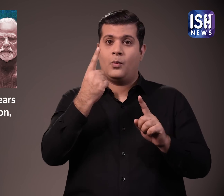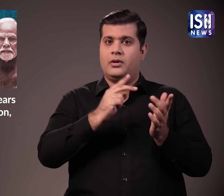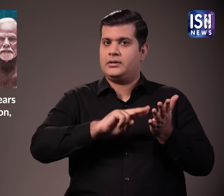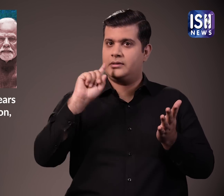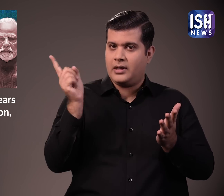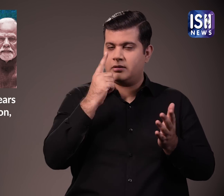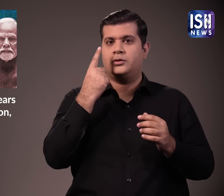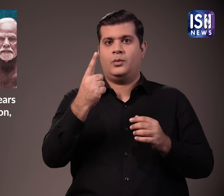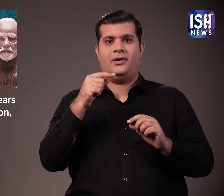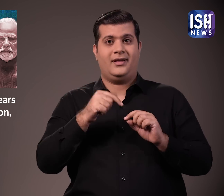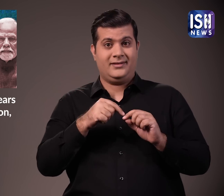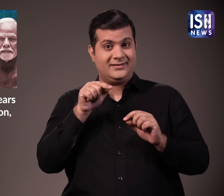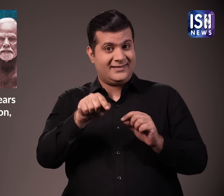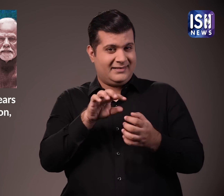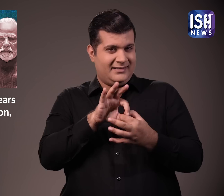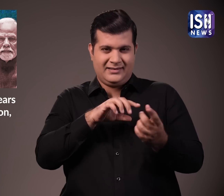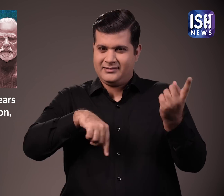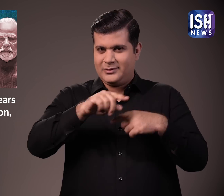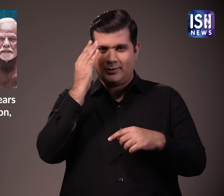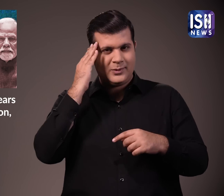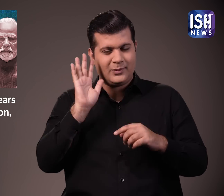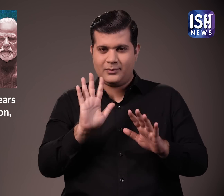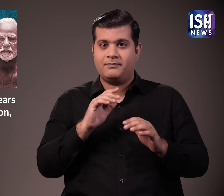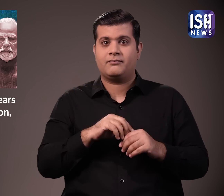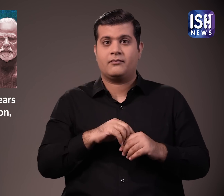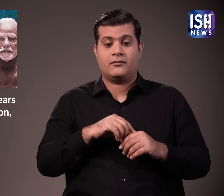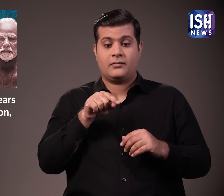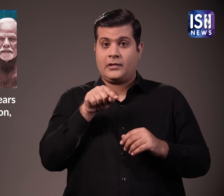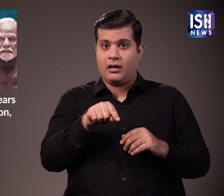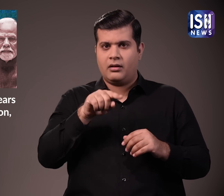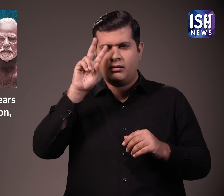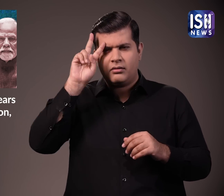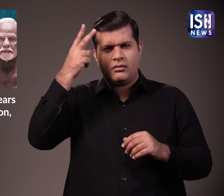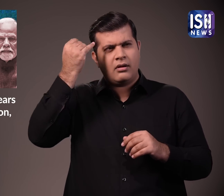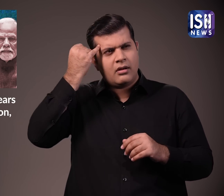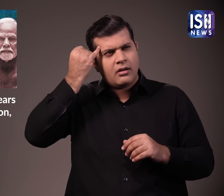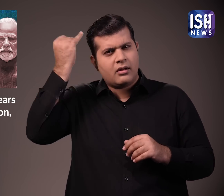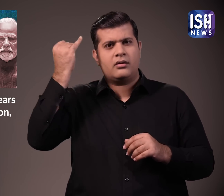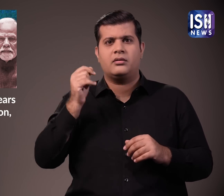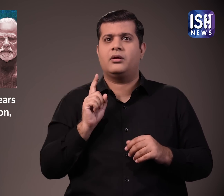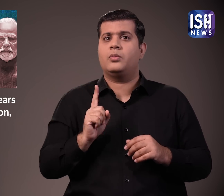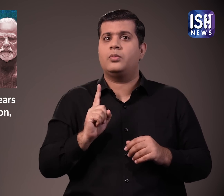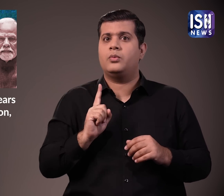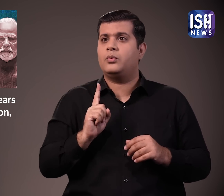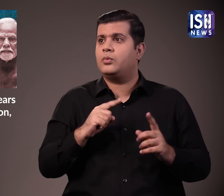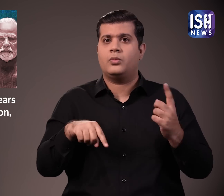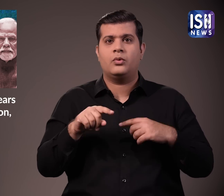Now you know what One Nation, One Election means. Who came up with this idea of One Nation, One Elections?